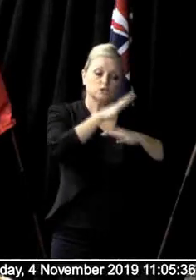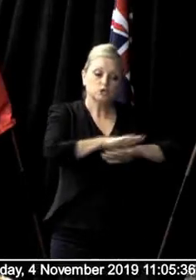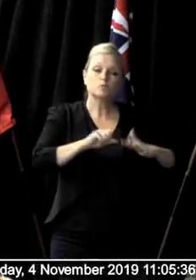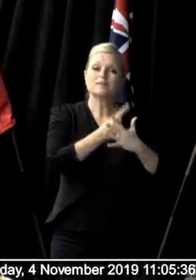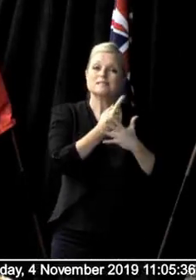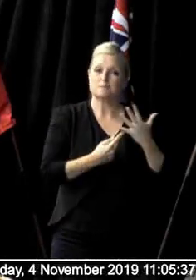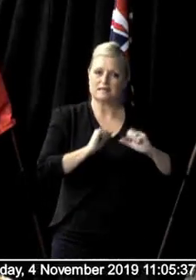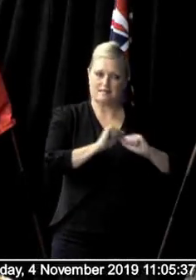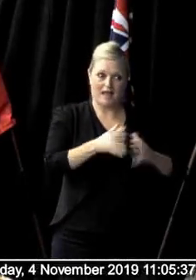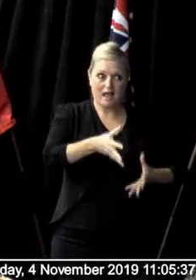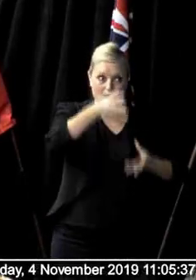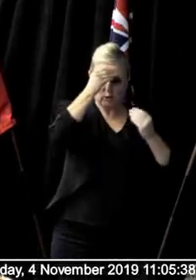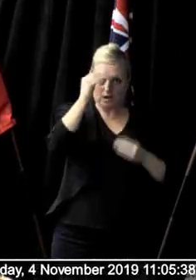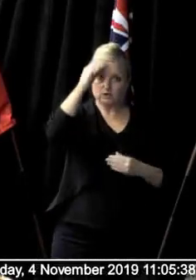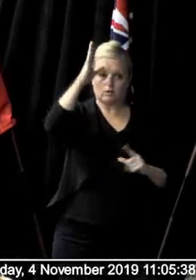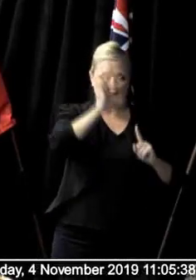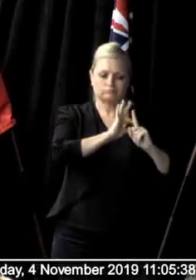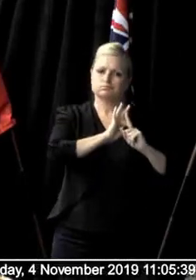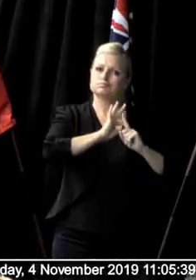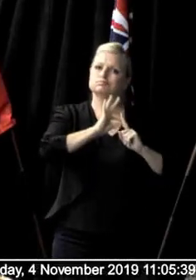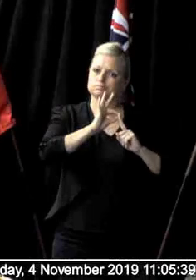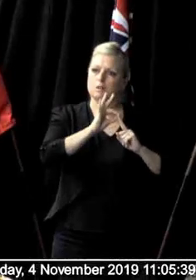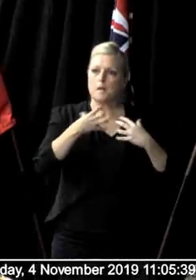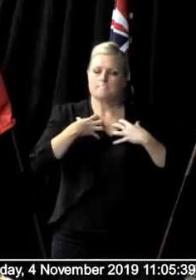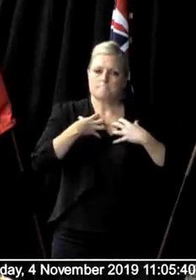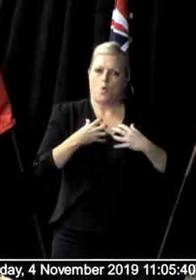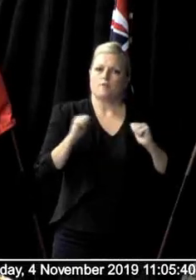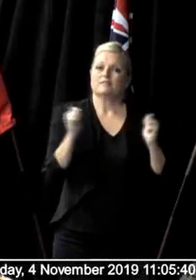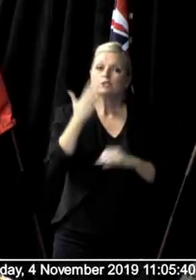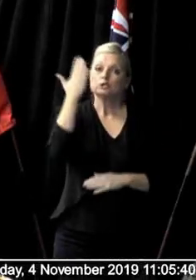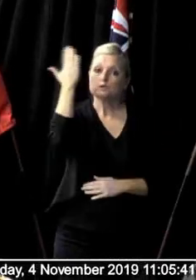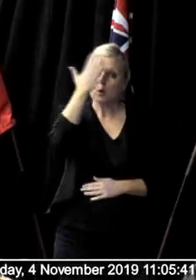with higher rates of year 12 completion, attainment of bachelor degree or above,